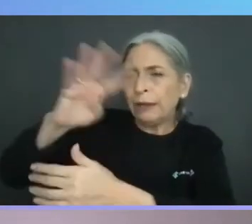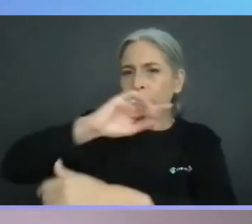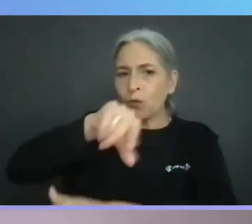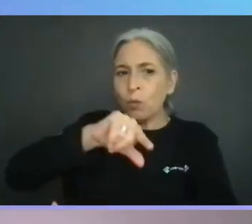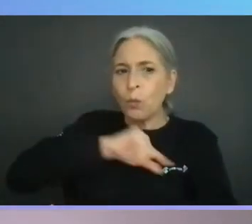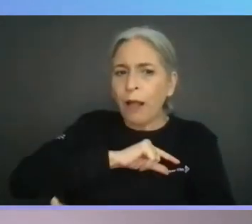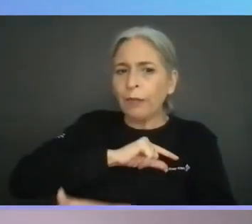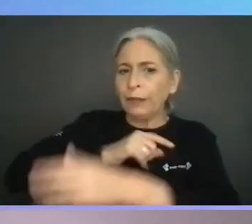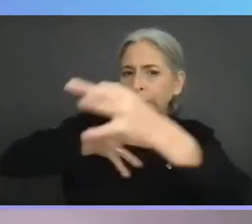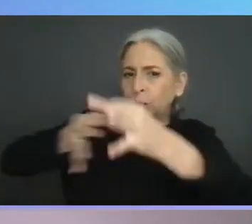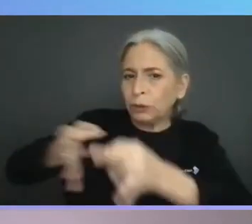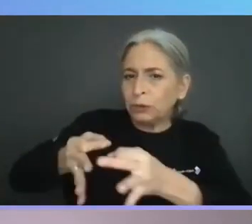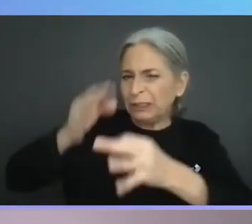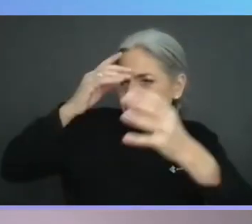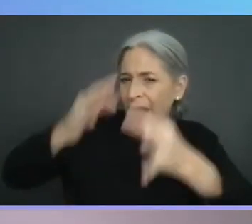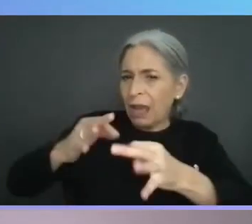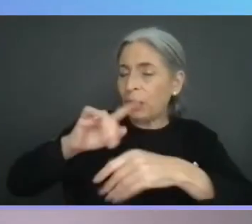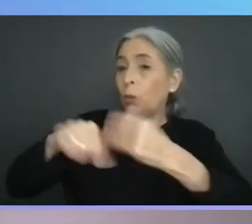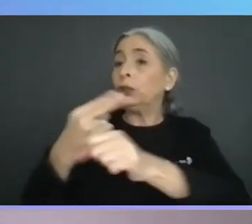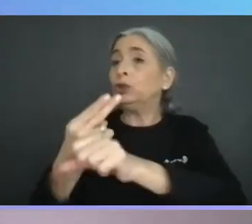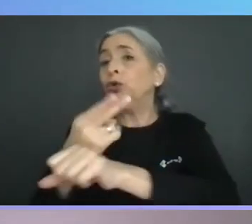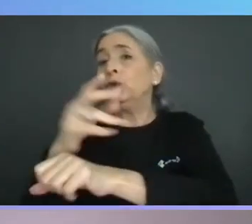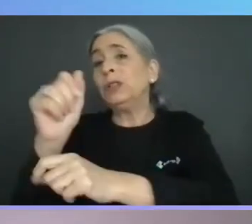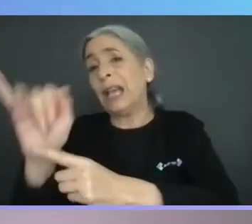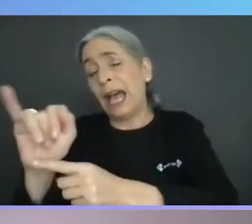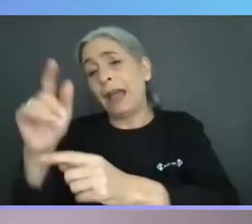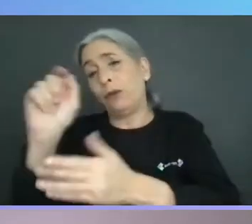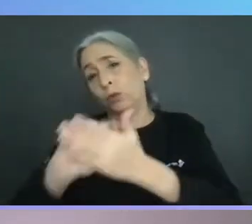support authors in writing quality image descriptions and